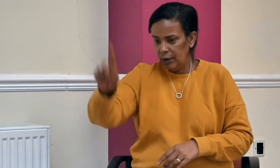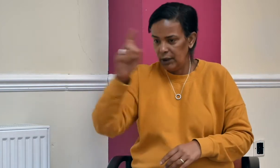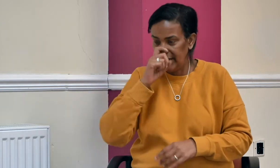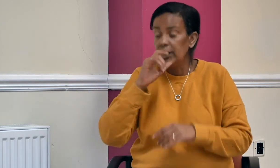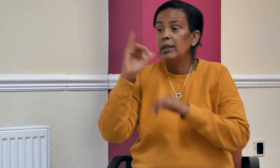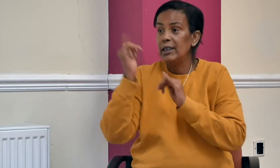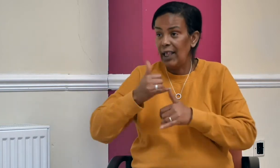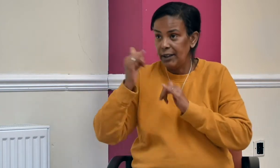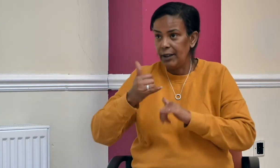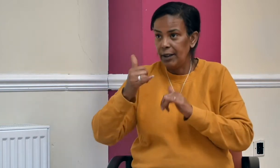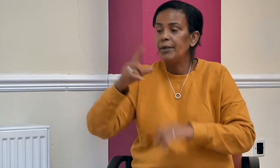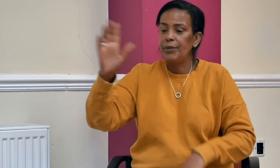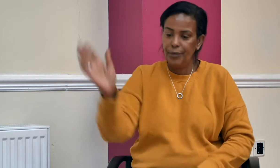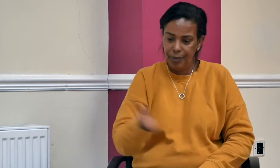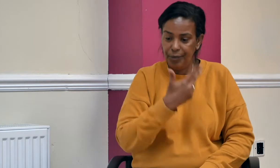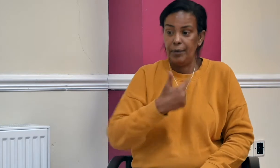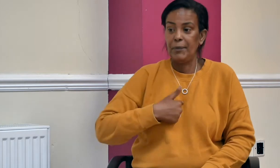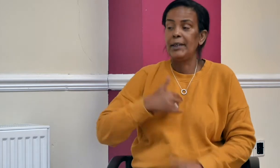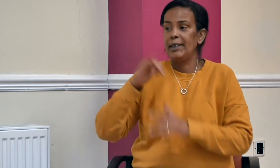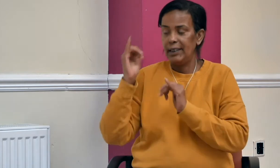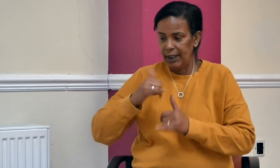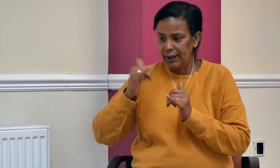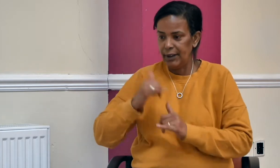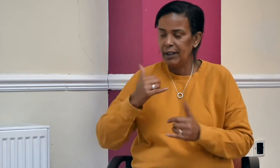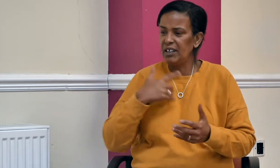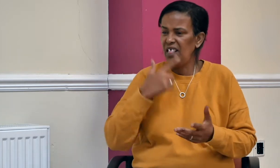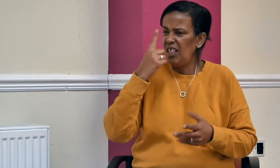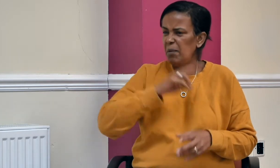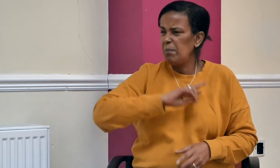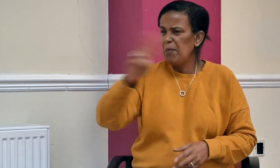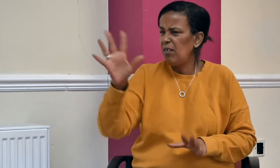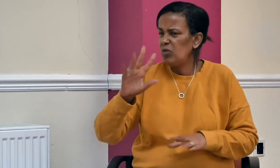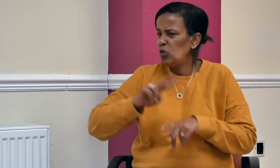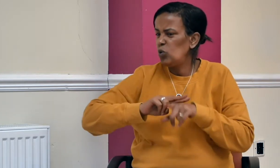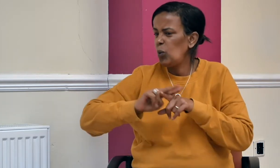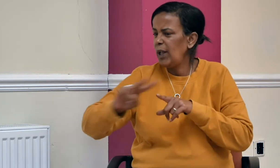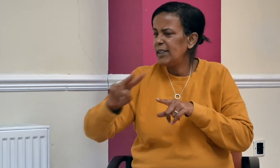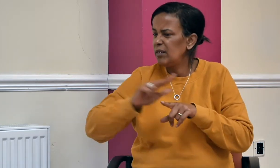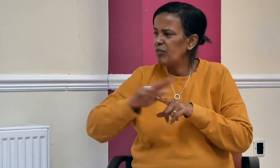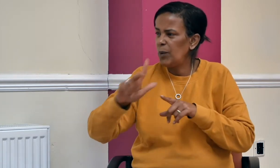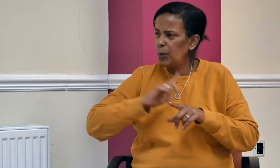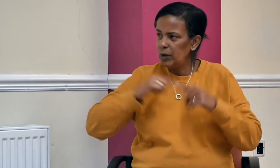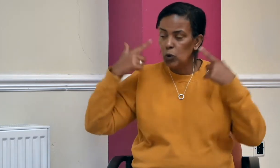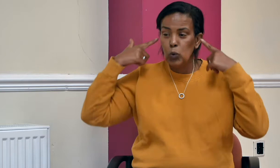then my sister was tested, then it was me. I think I went back two or three weeks later